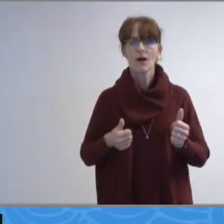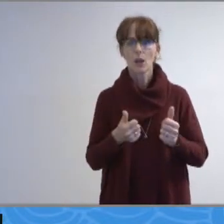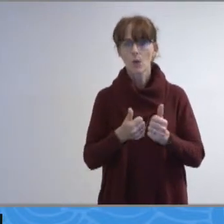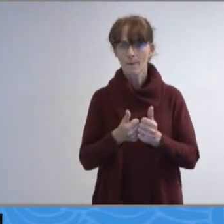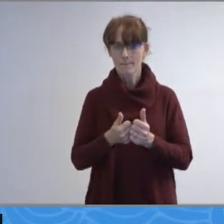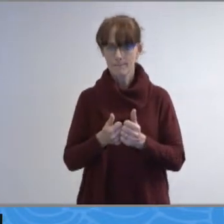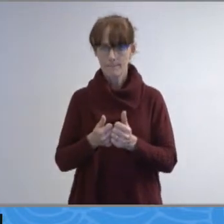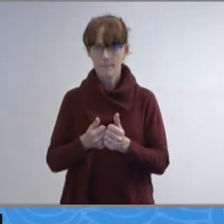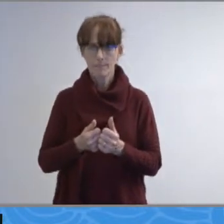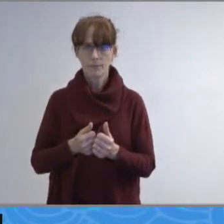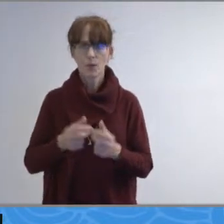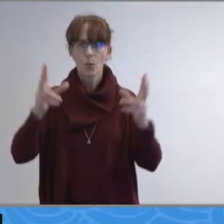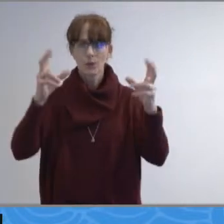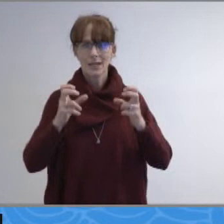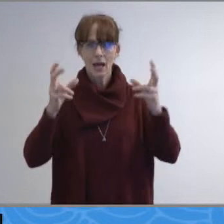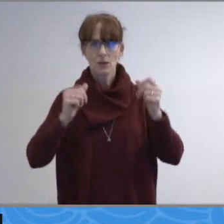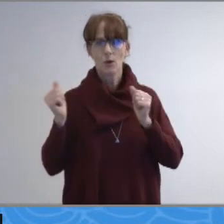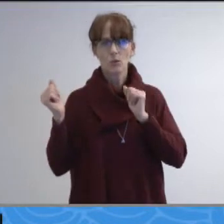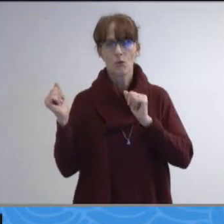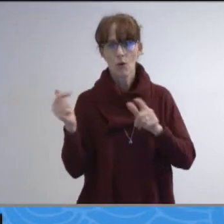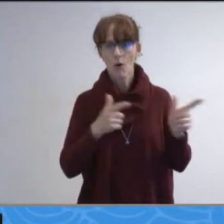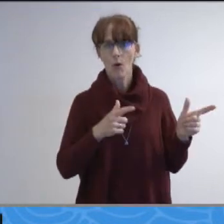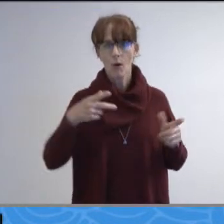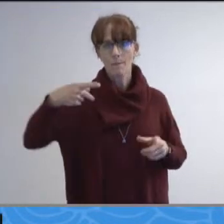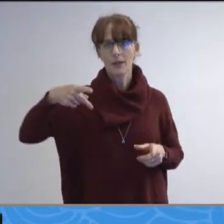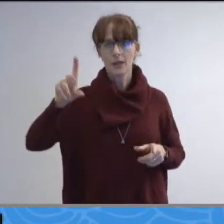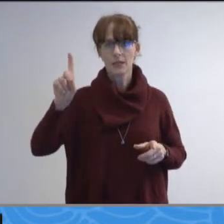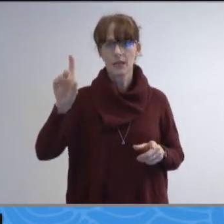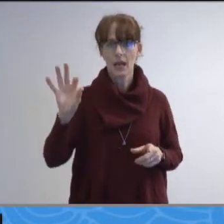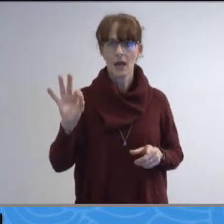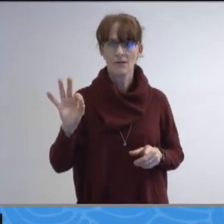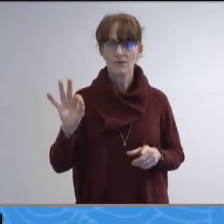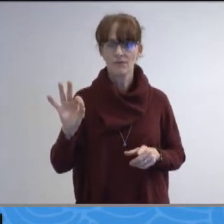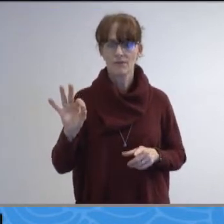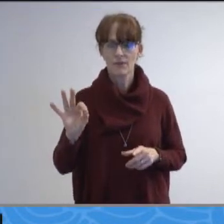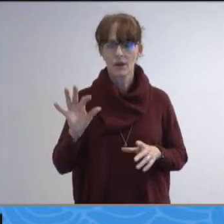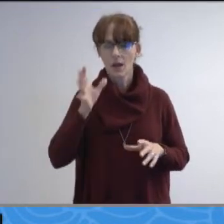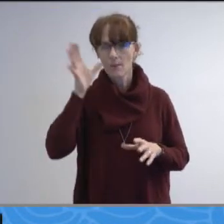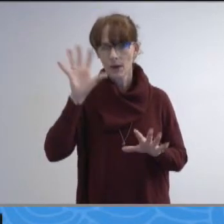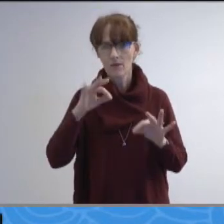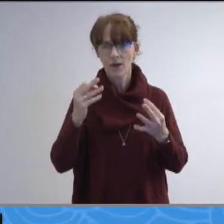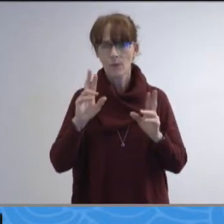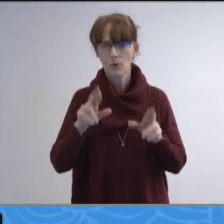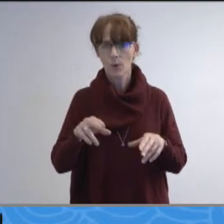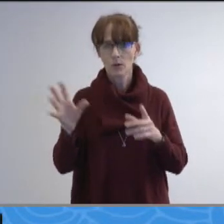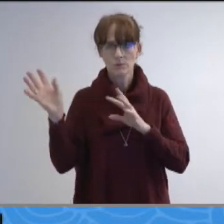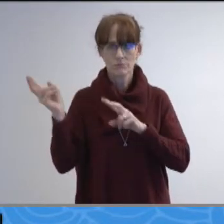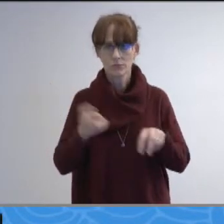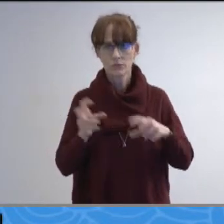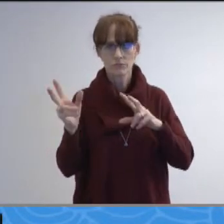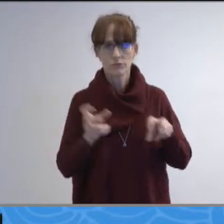When we download all of these PDF parent family reports and bring them into our portal,